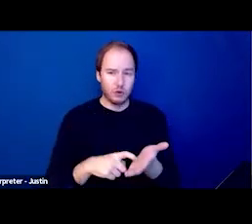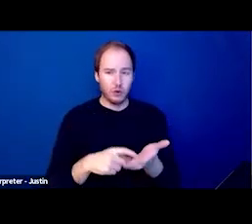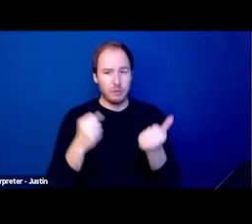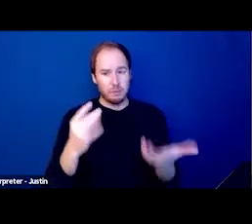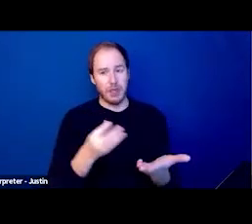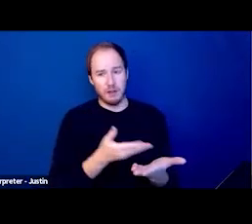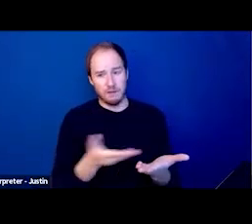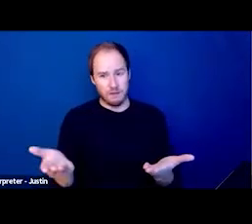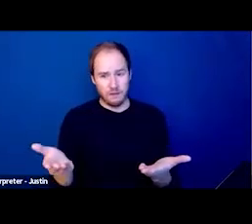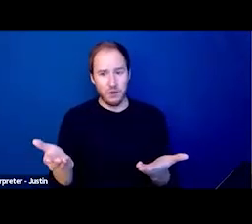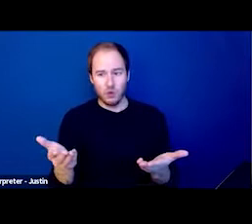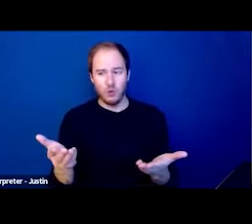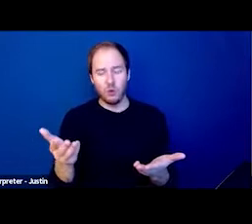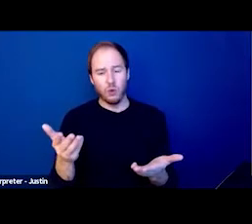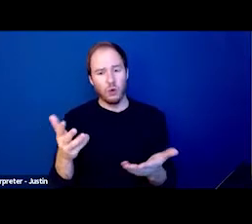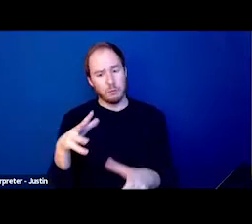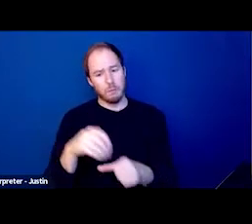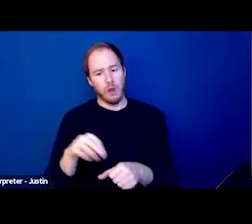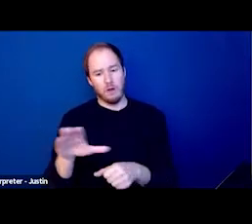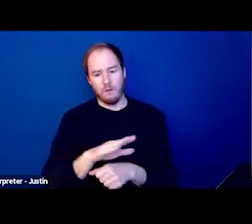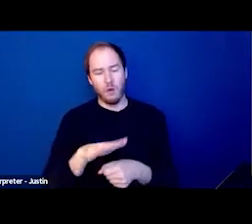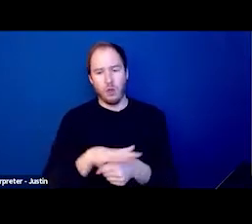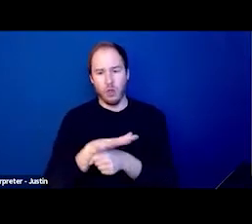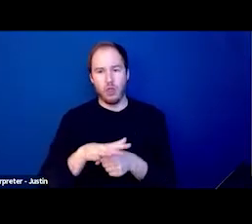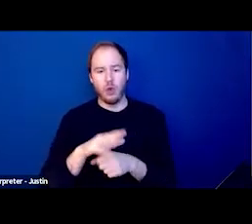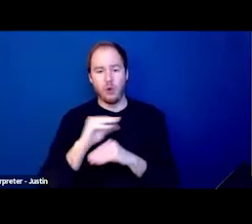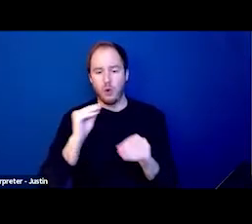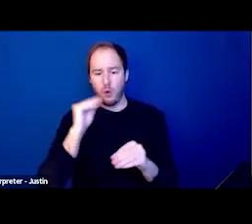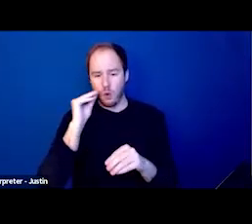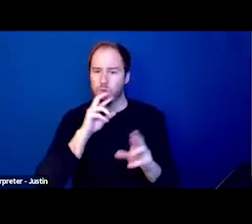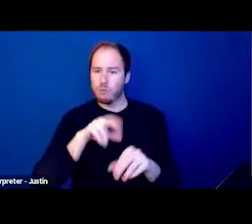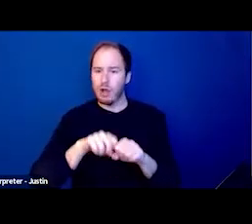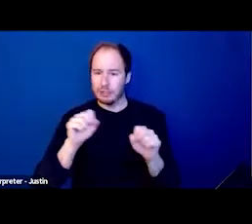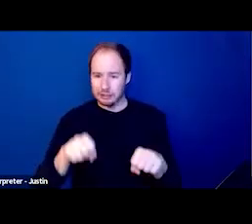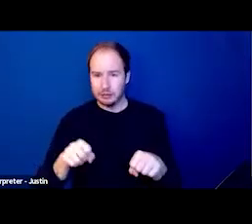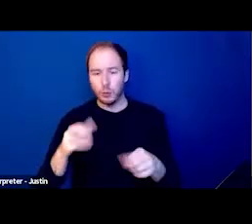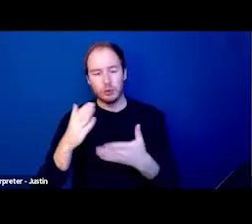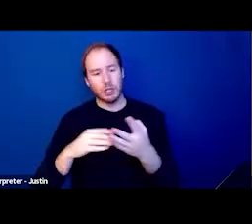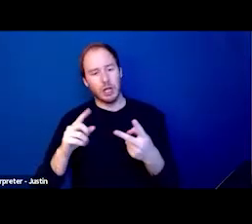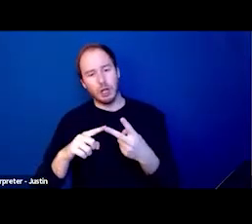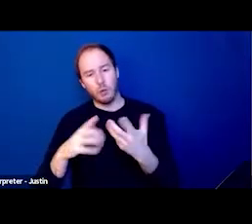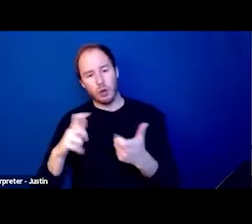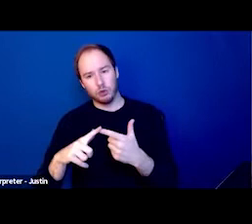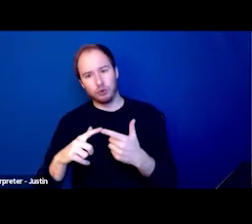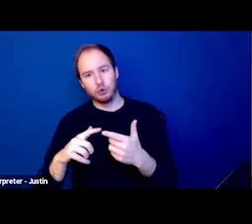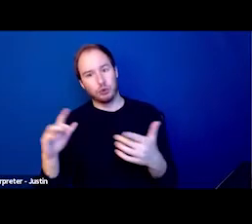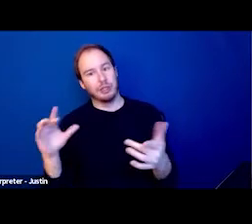are probably part of your local homeless response system while others are working to make that connection. So we know that people are joining us, you know,